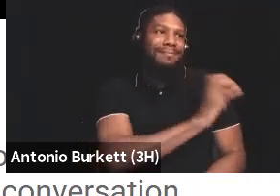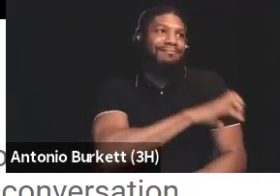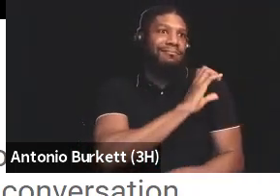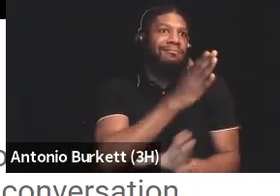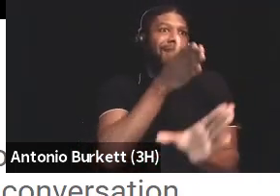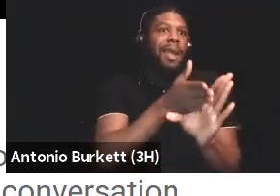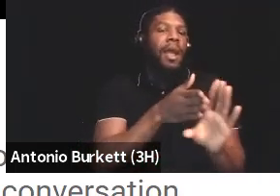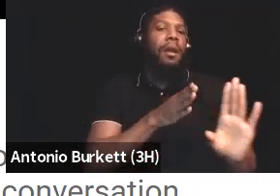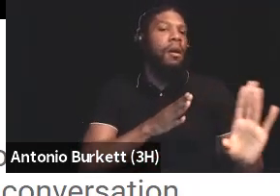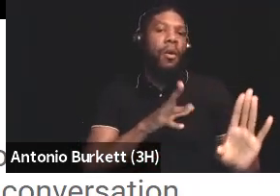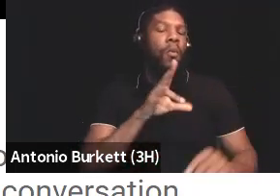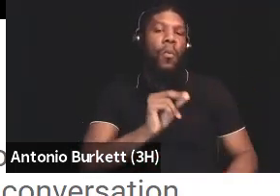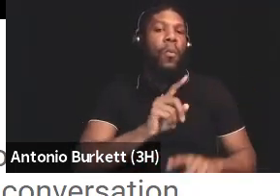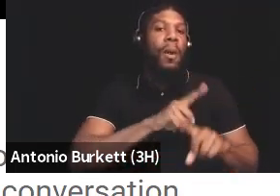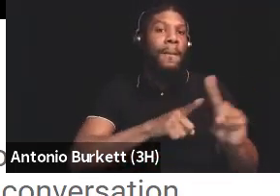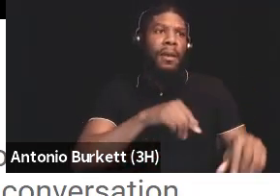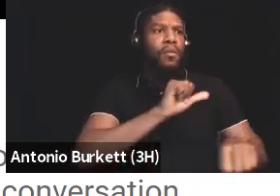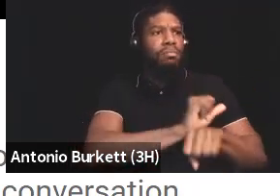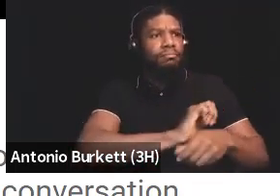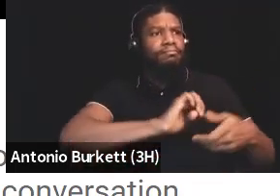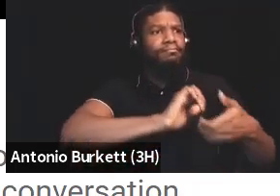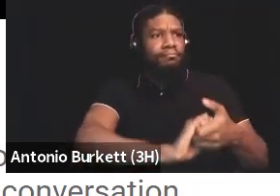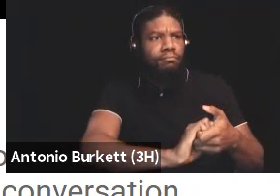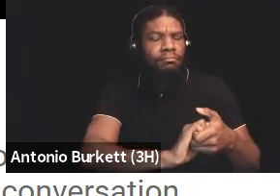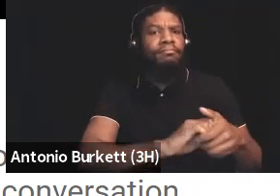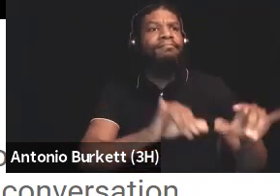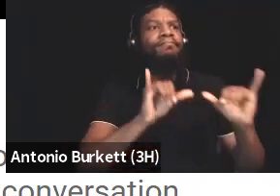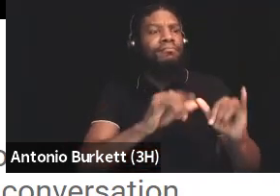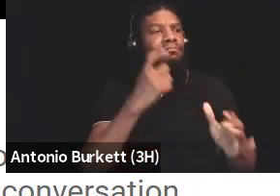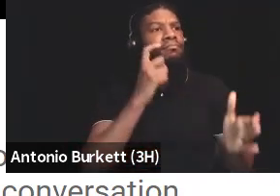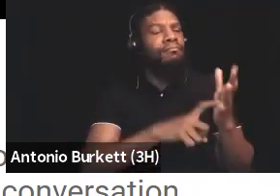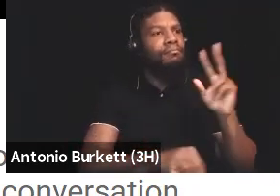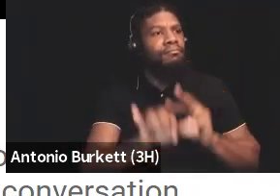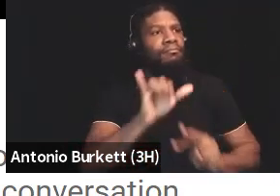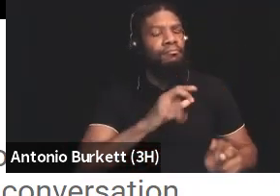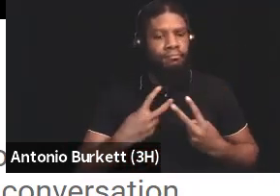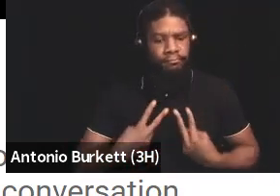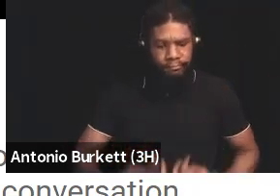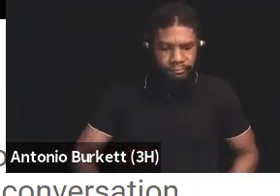But working with her has really helped me be more effective within my own practice with writers,